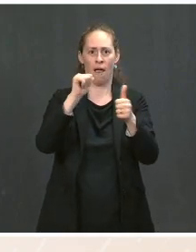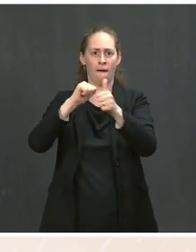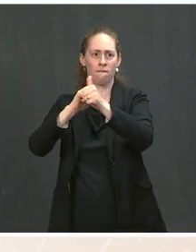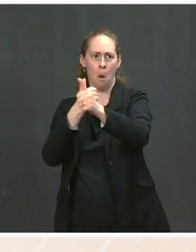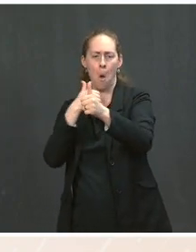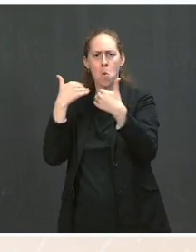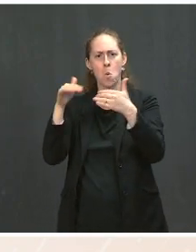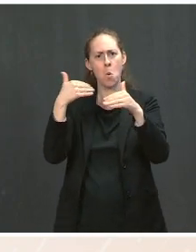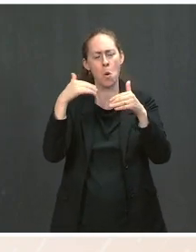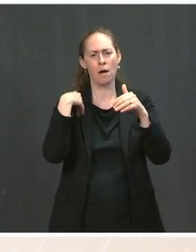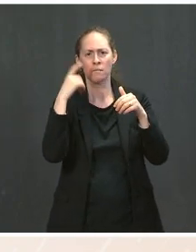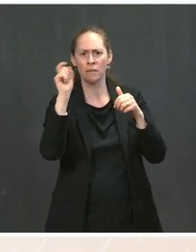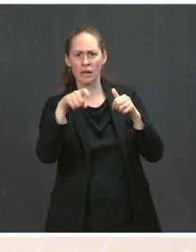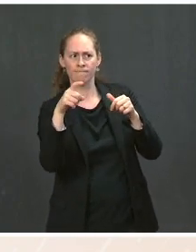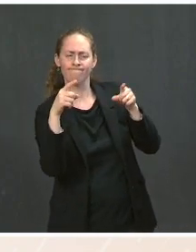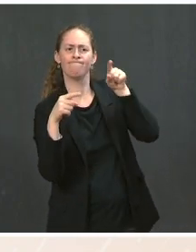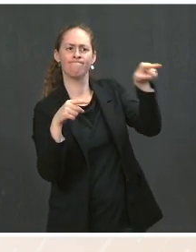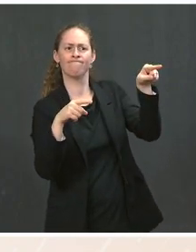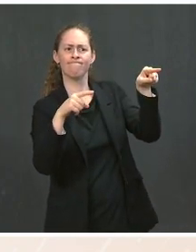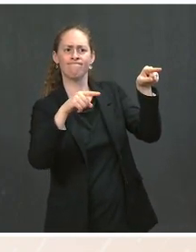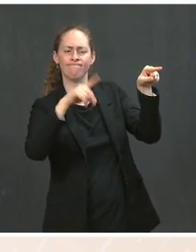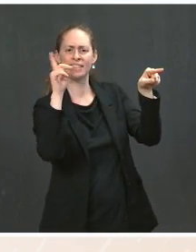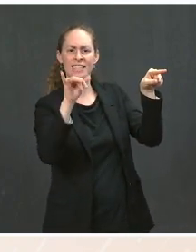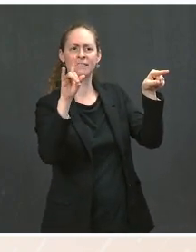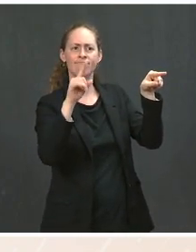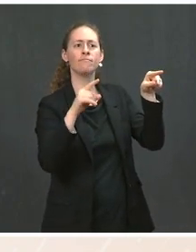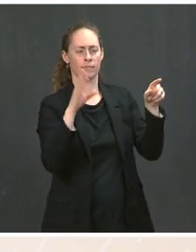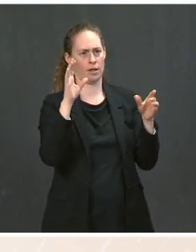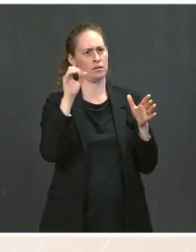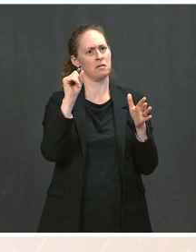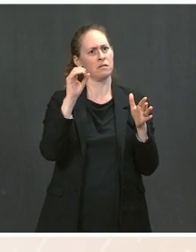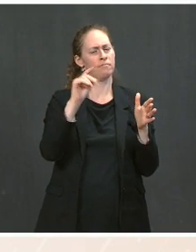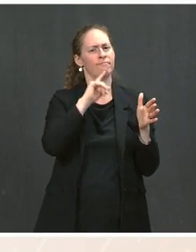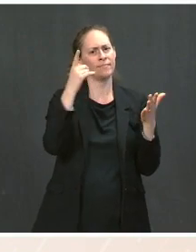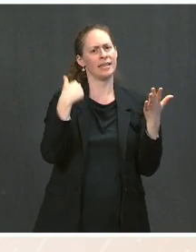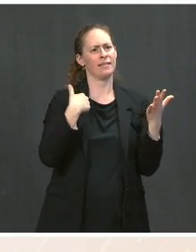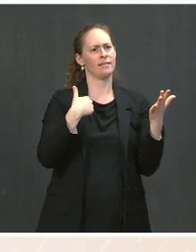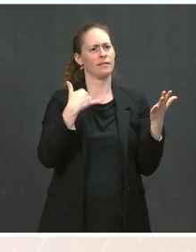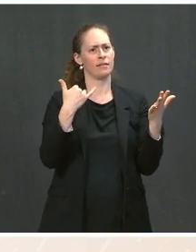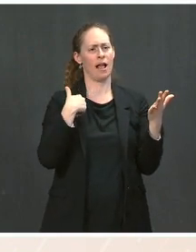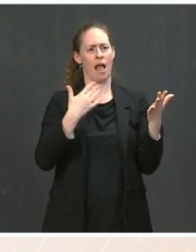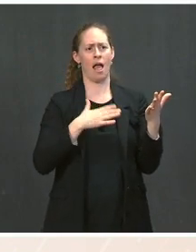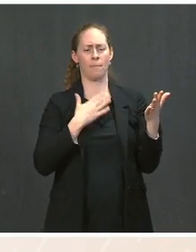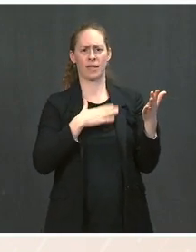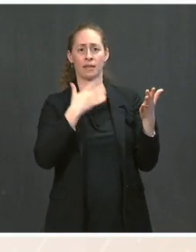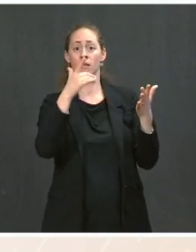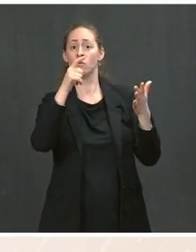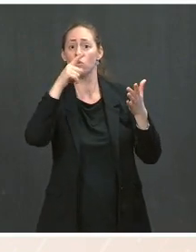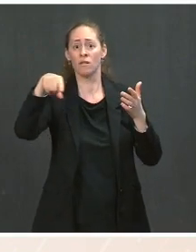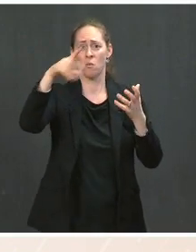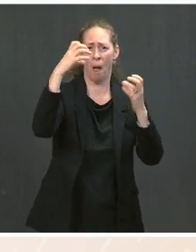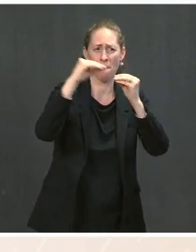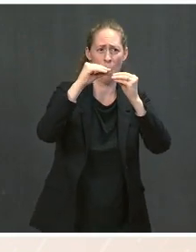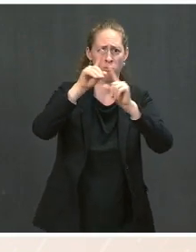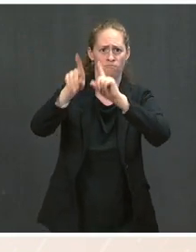So, there may be more than that, Jeff, and I'm happy to connect you with one of our cyber experts directly if that would be useful to you. The Press: Okay. Yeah, that'd be great.